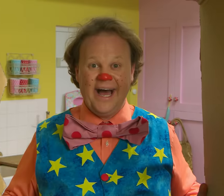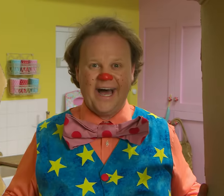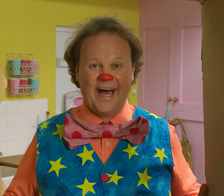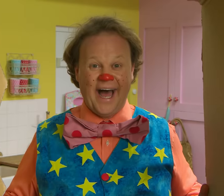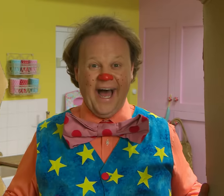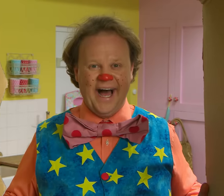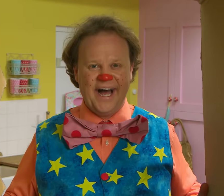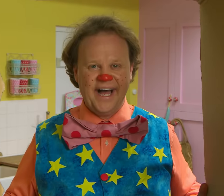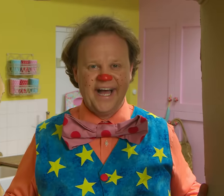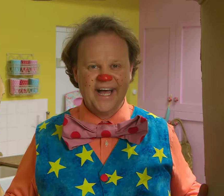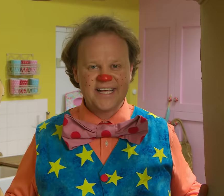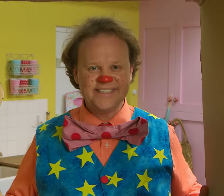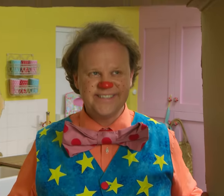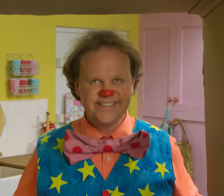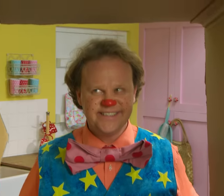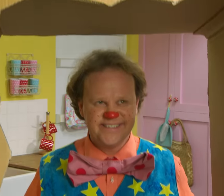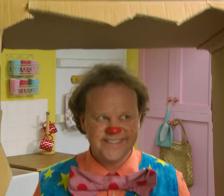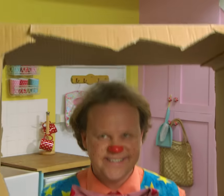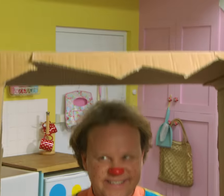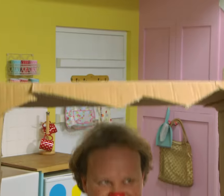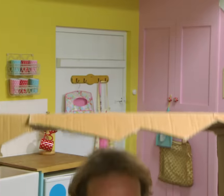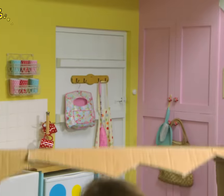aha